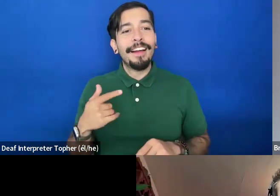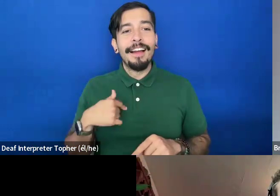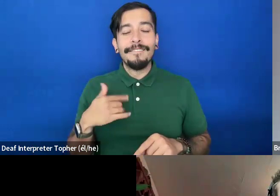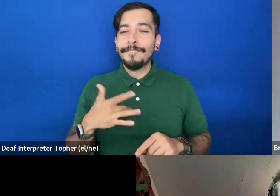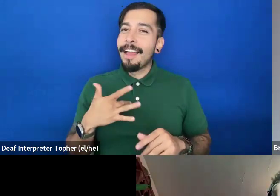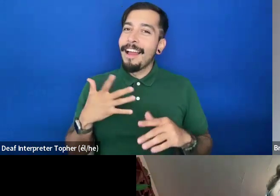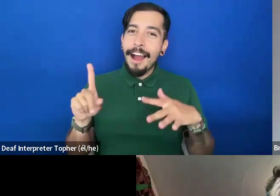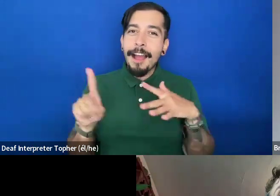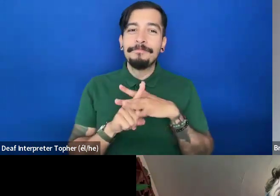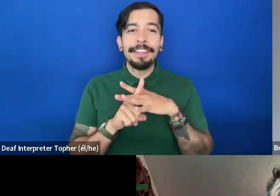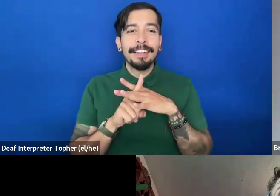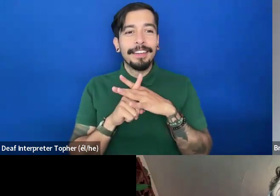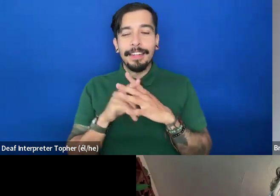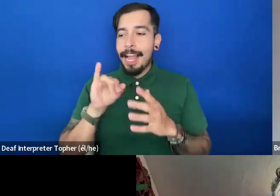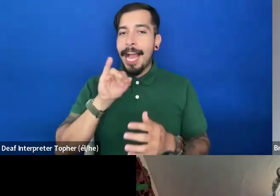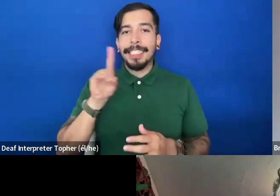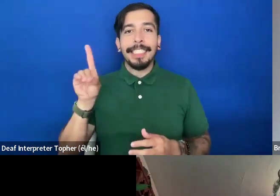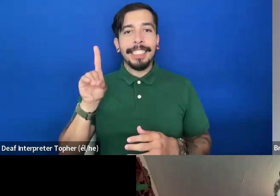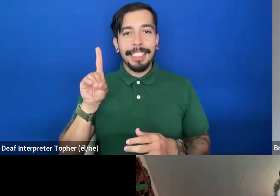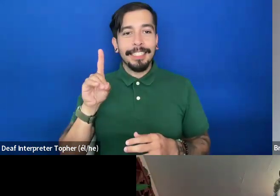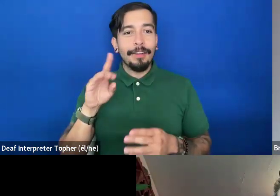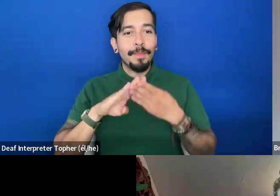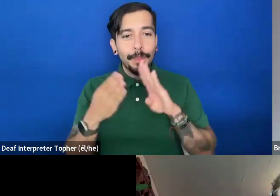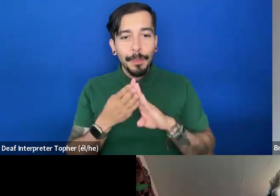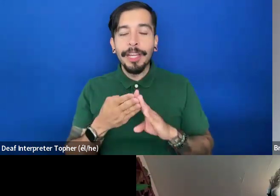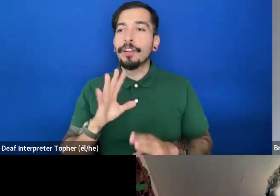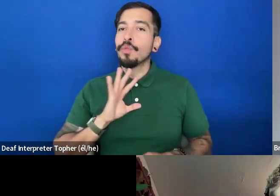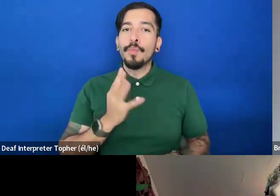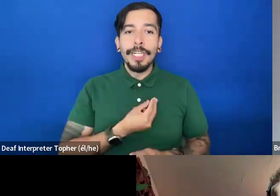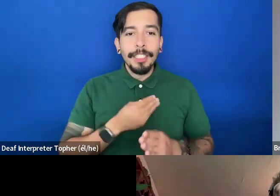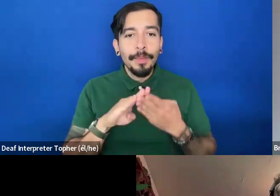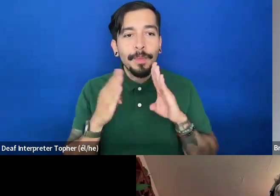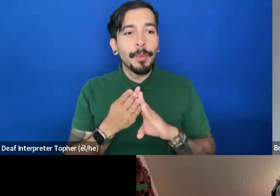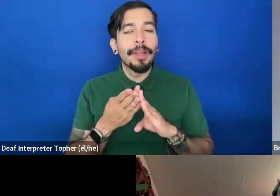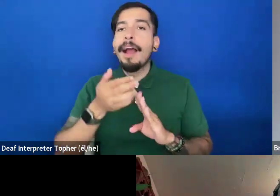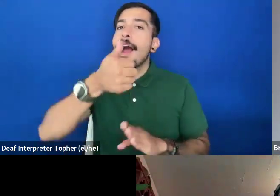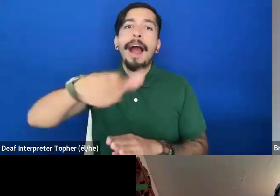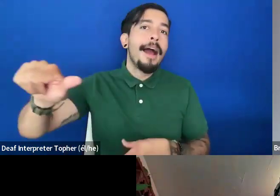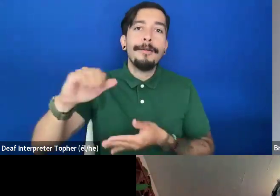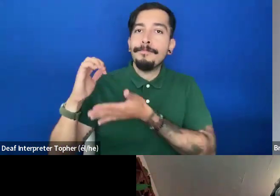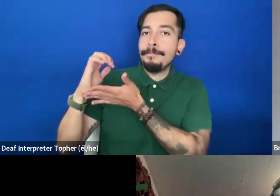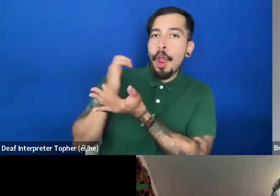feeling when you like know what the work you're doing is, is like freedom work or not. It's like if you're, if you're a trans person,